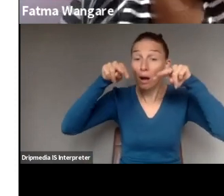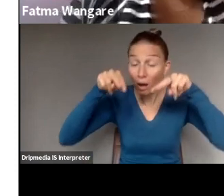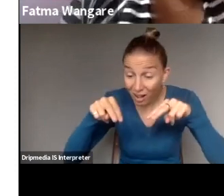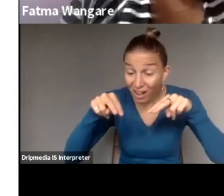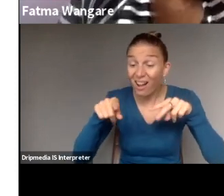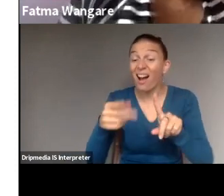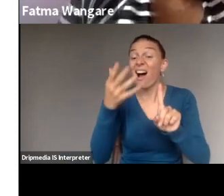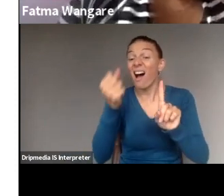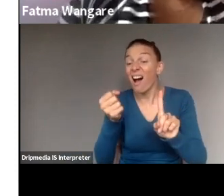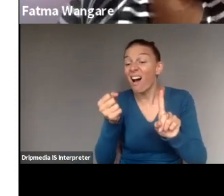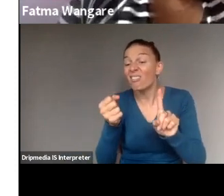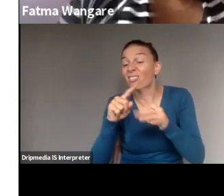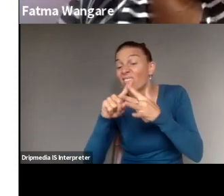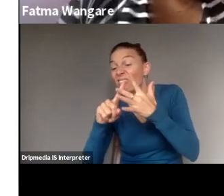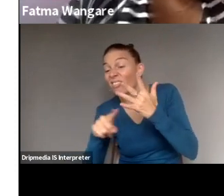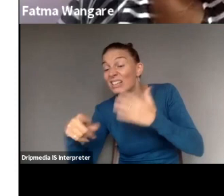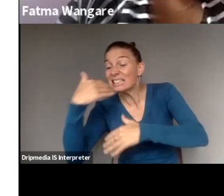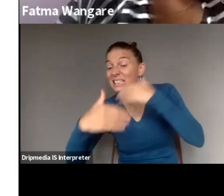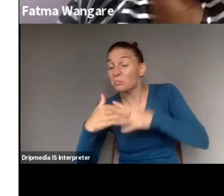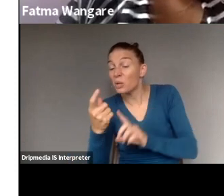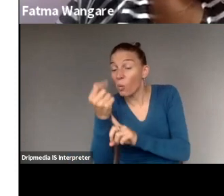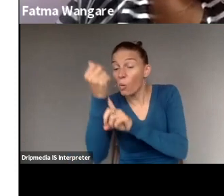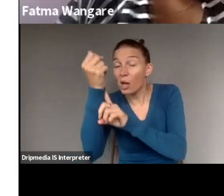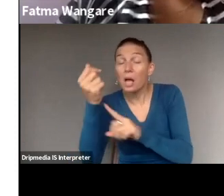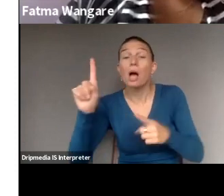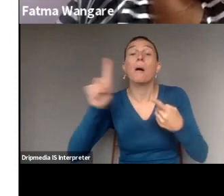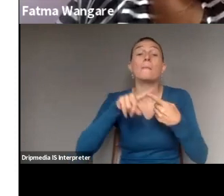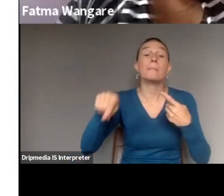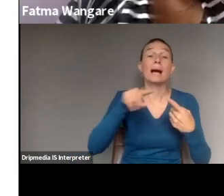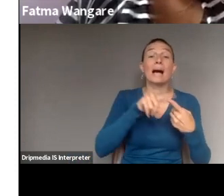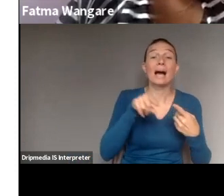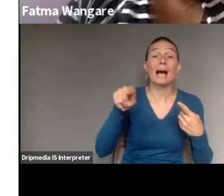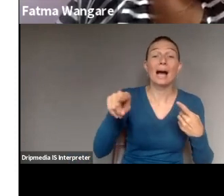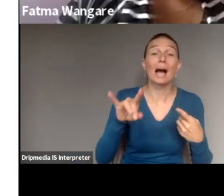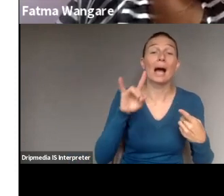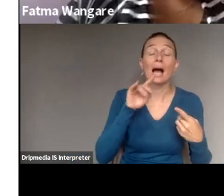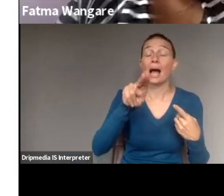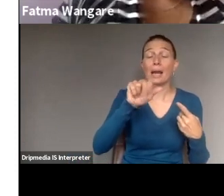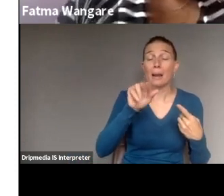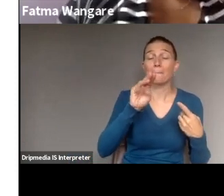But we have a few exceptions in countries like Namibia, South Africa and Mauritius